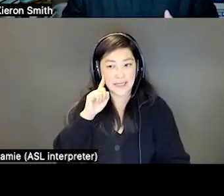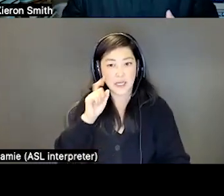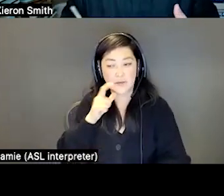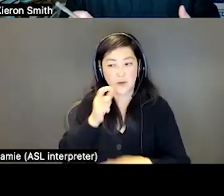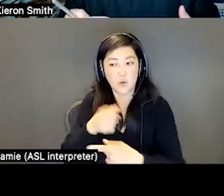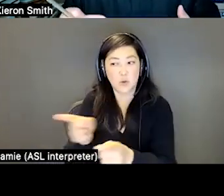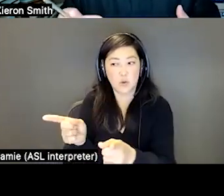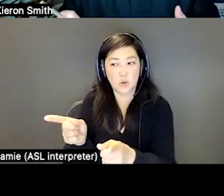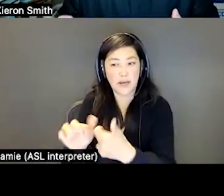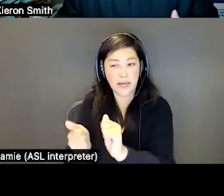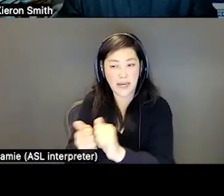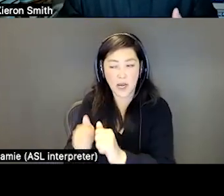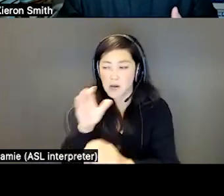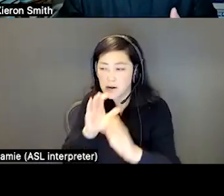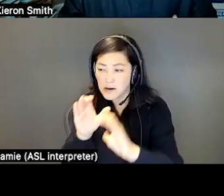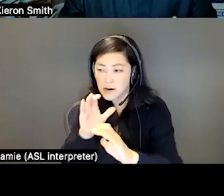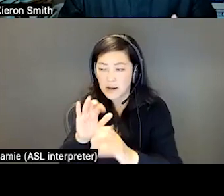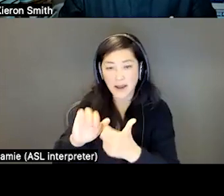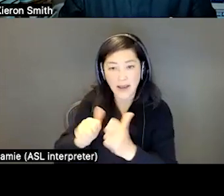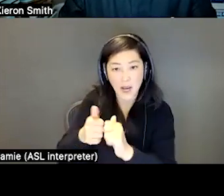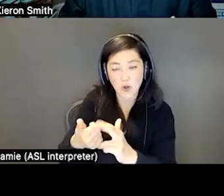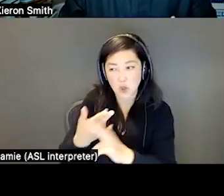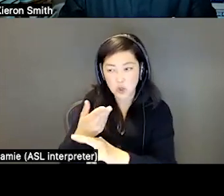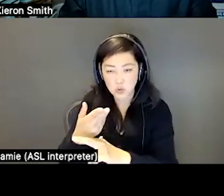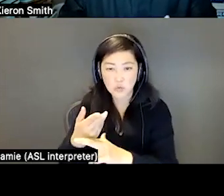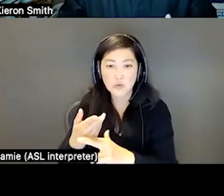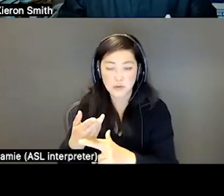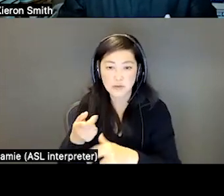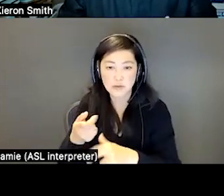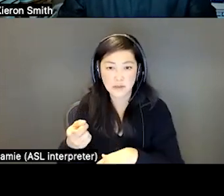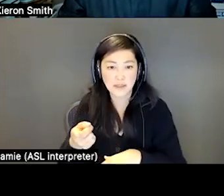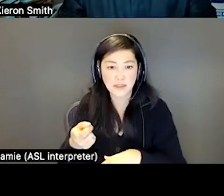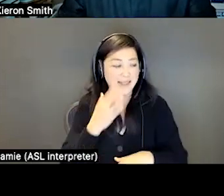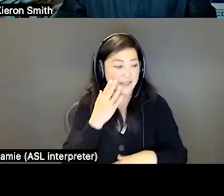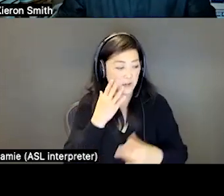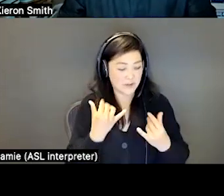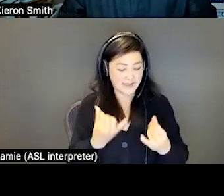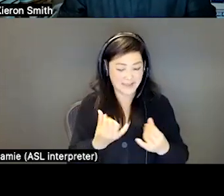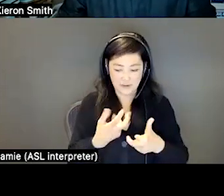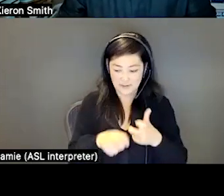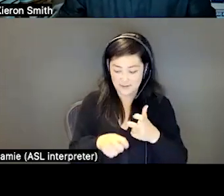and used. And I know that's really hard at the moment because hardly any retailers, if any,